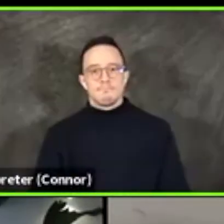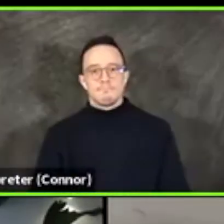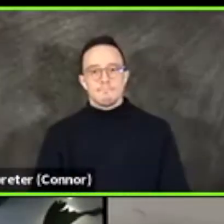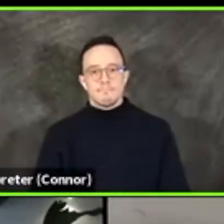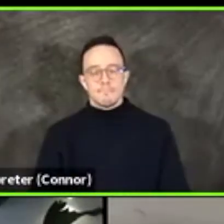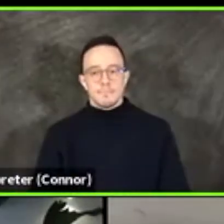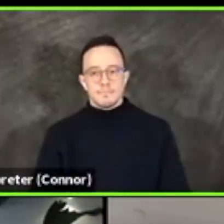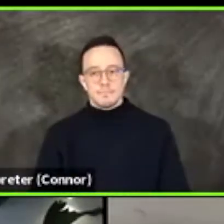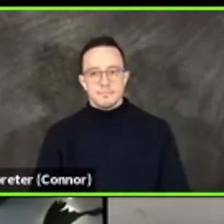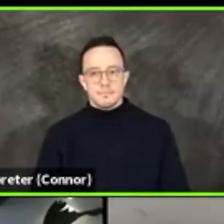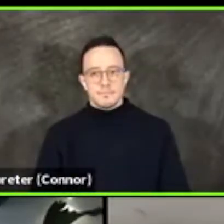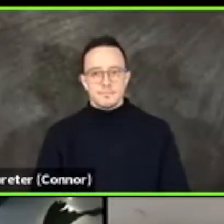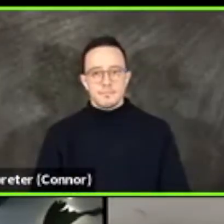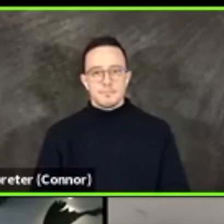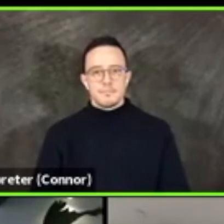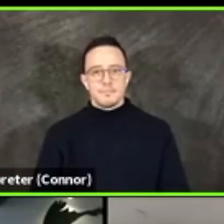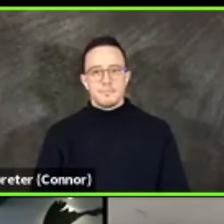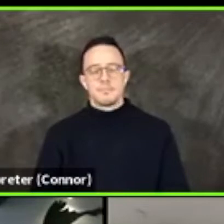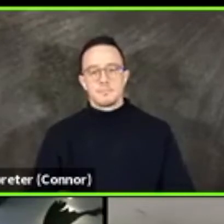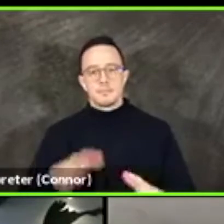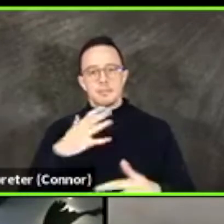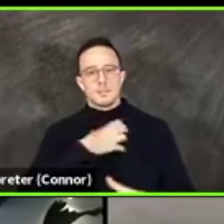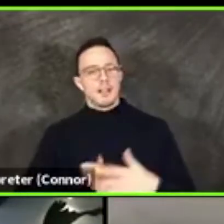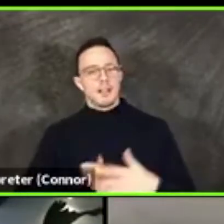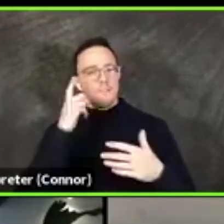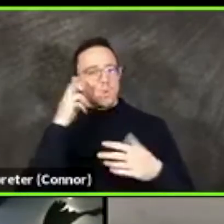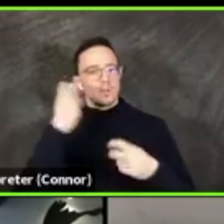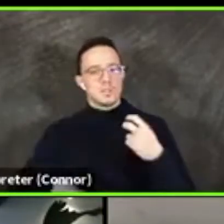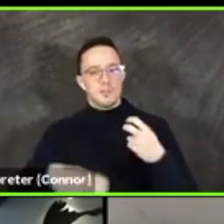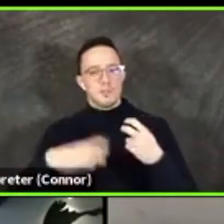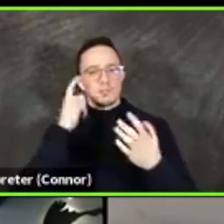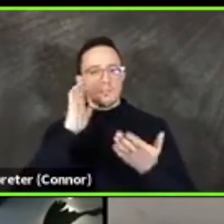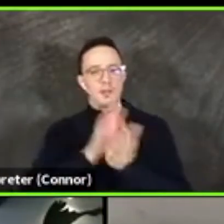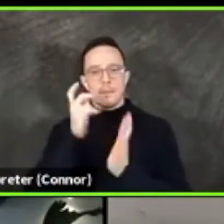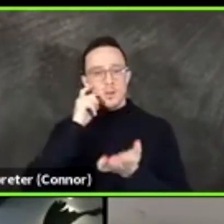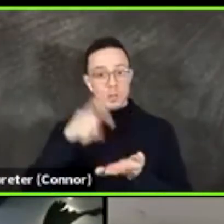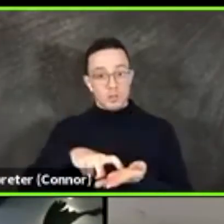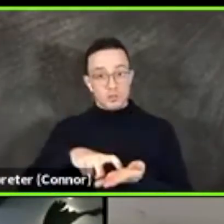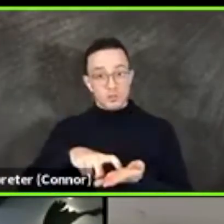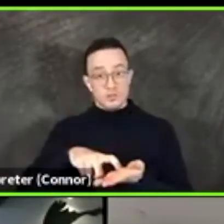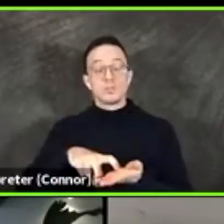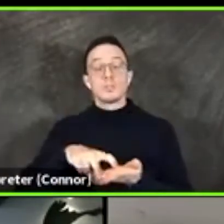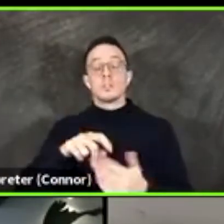DIFFICULTIES TO BE ACKNOWLEDGED. BUT I KNOW THAT IS A VERY DIFFICULT